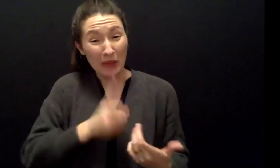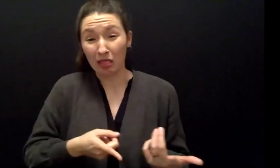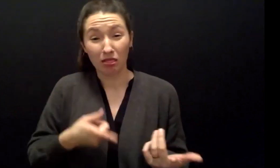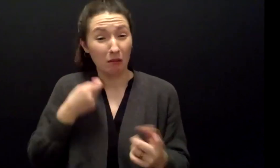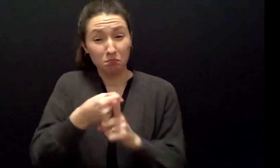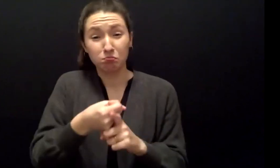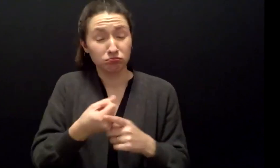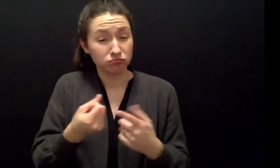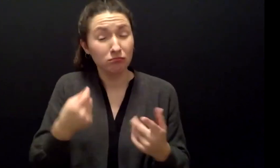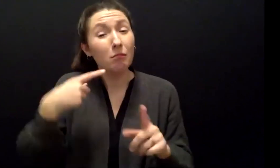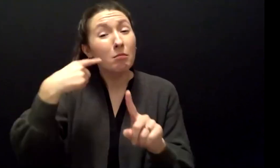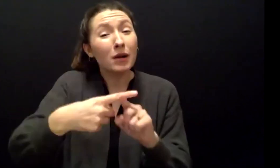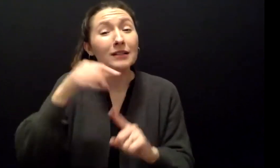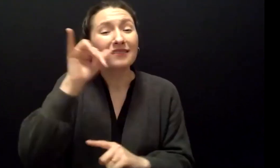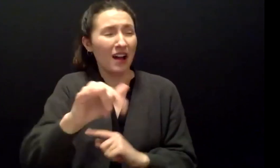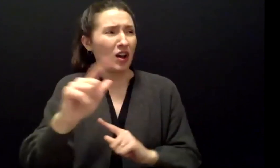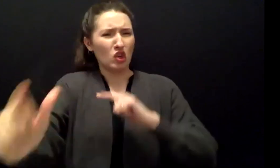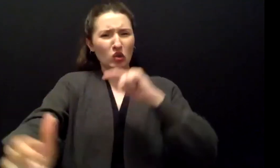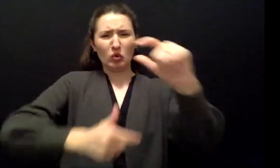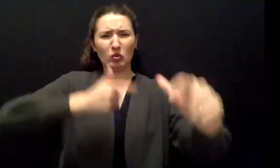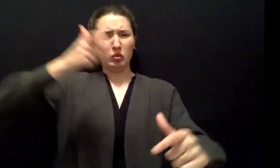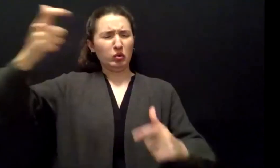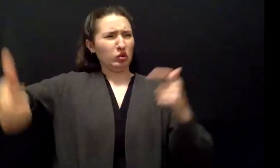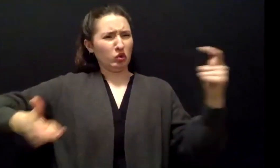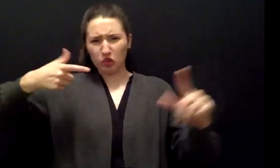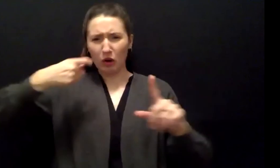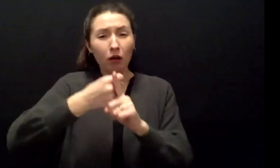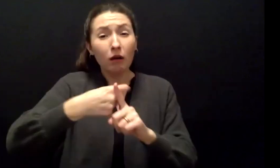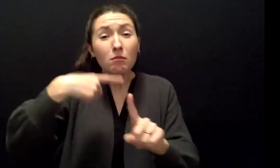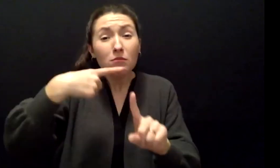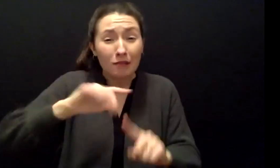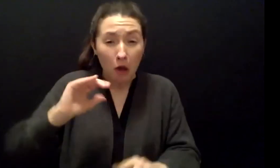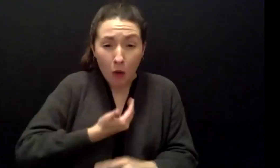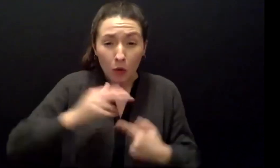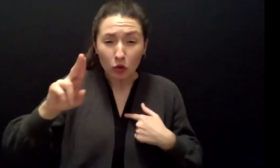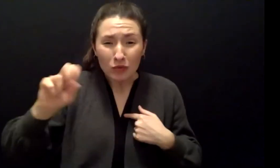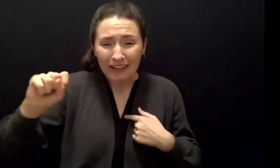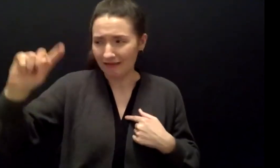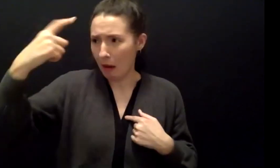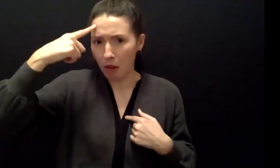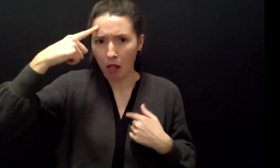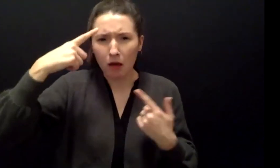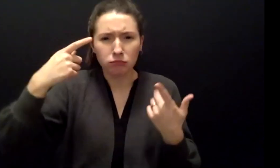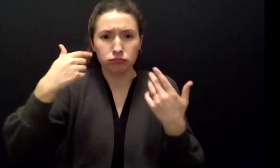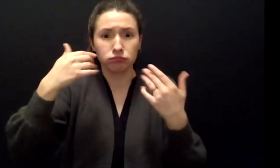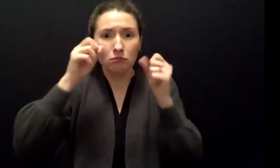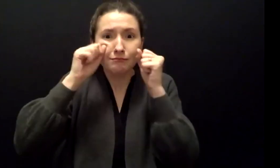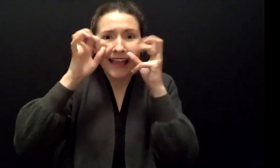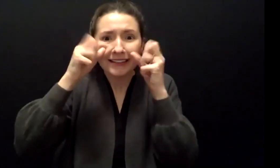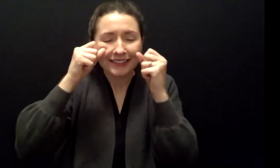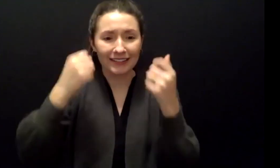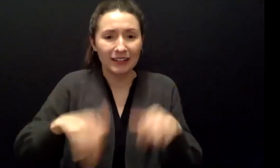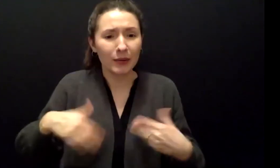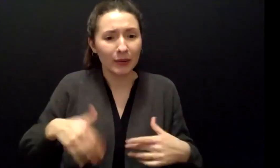I had mine in, in Janssen, back in the 80s where there was no Black artists in there,